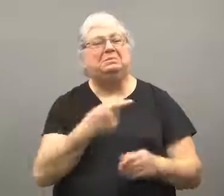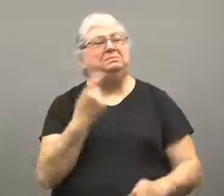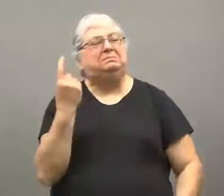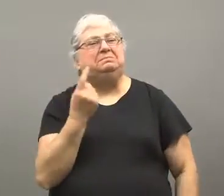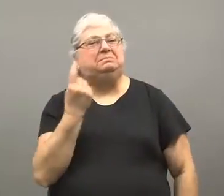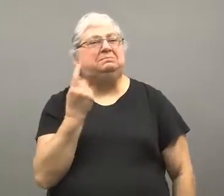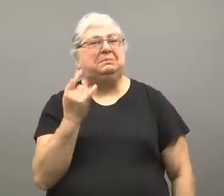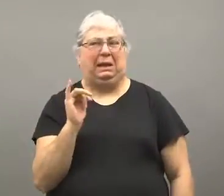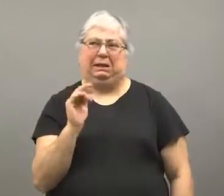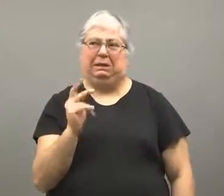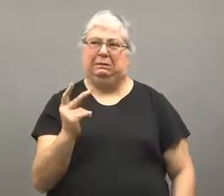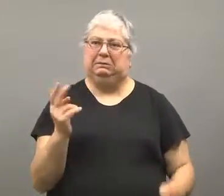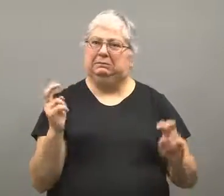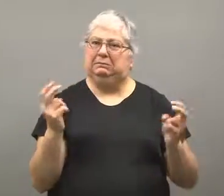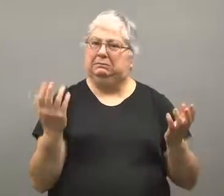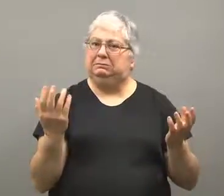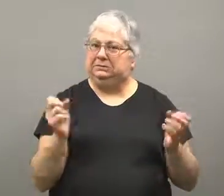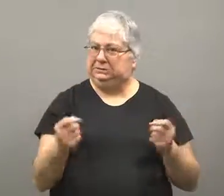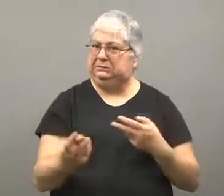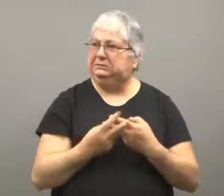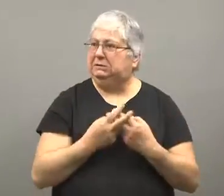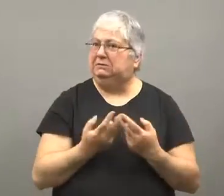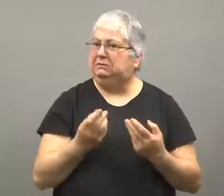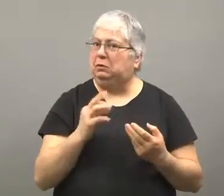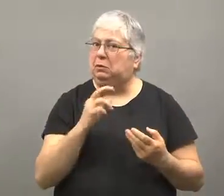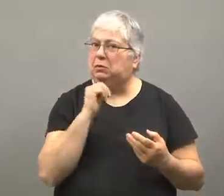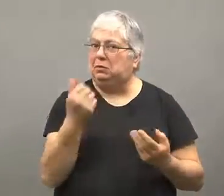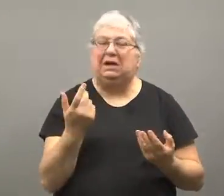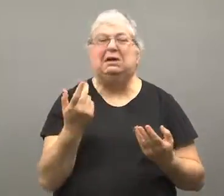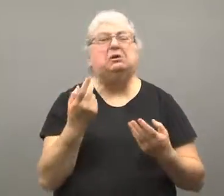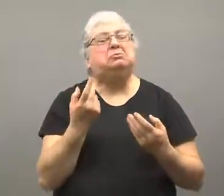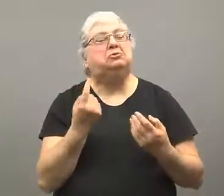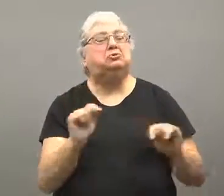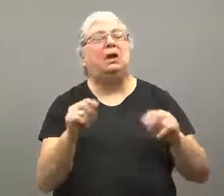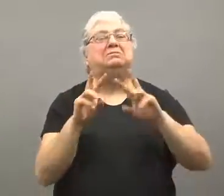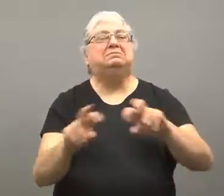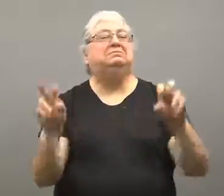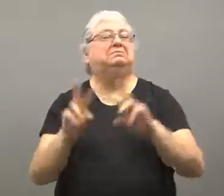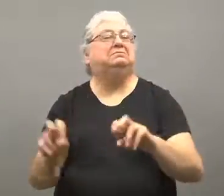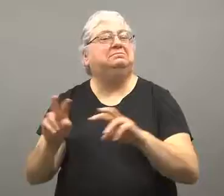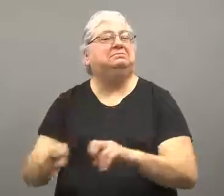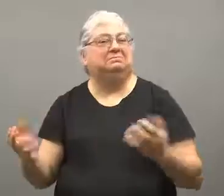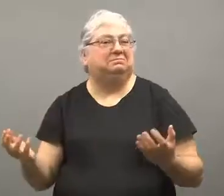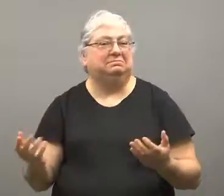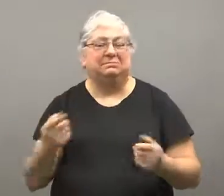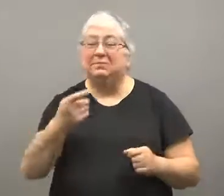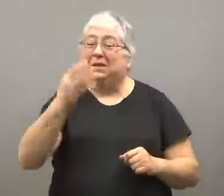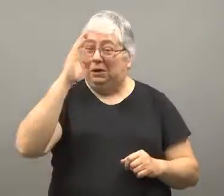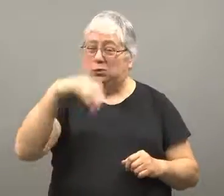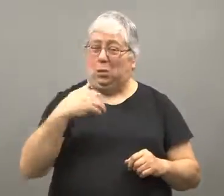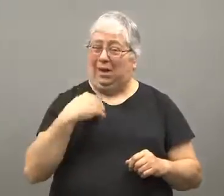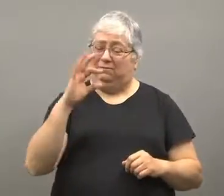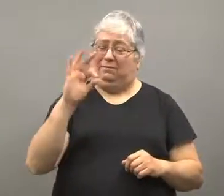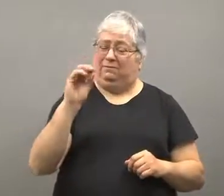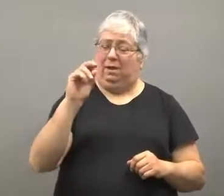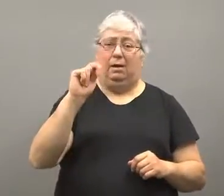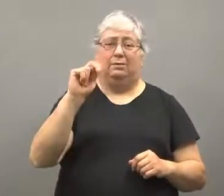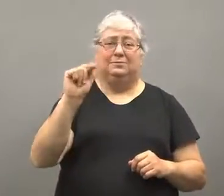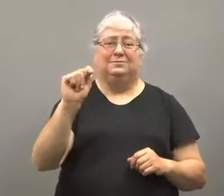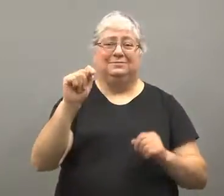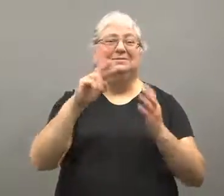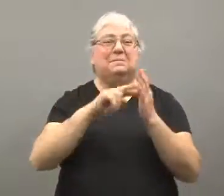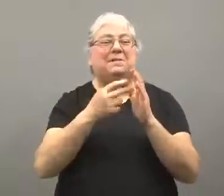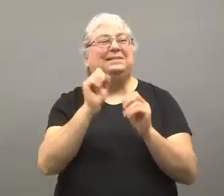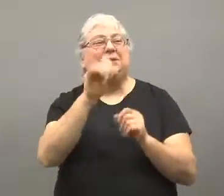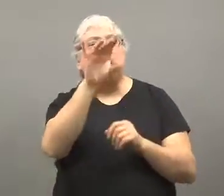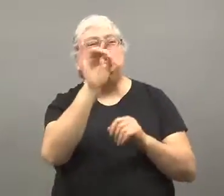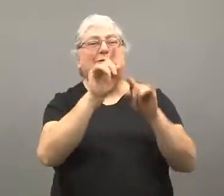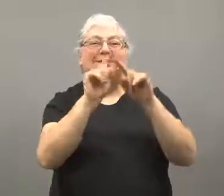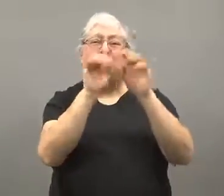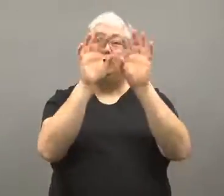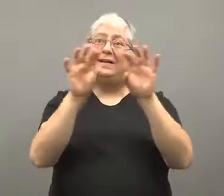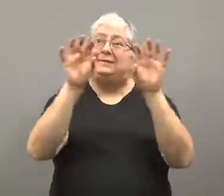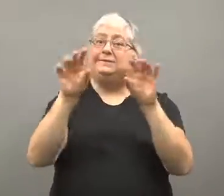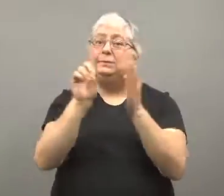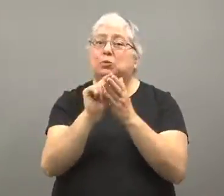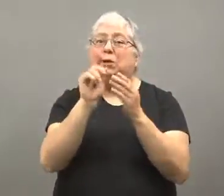He wondered if it would be possible to save on ink too.